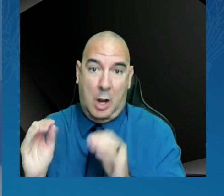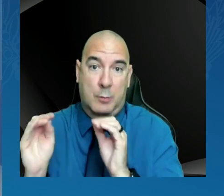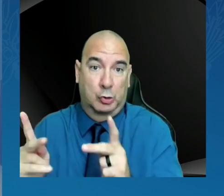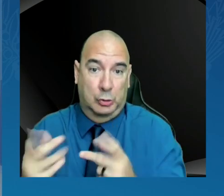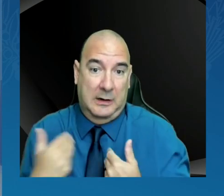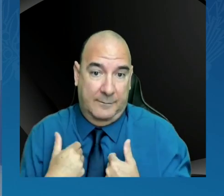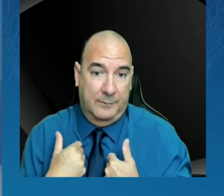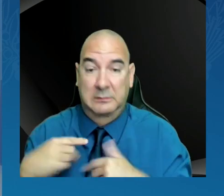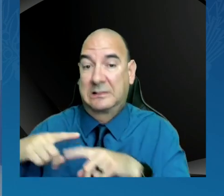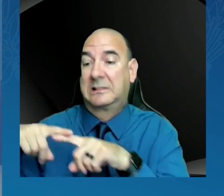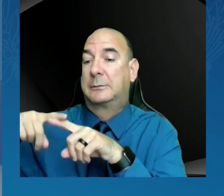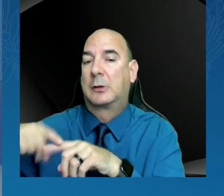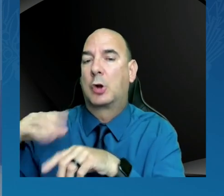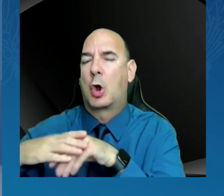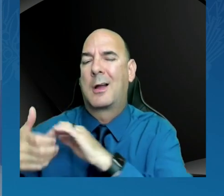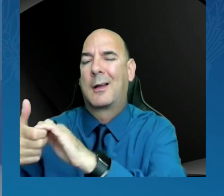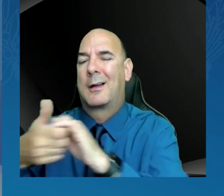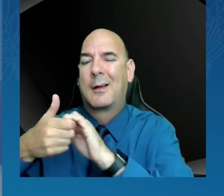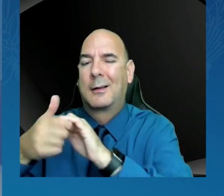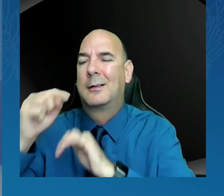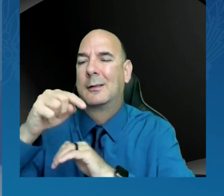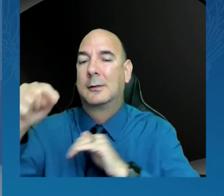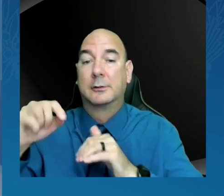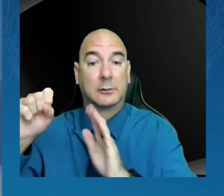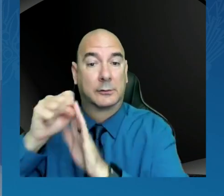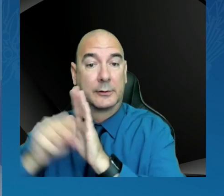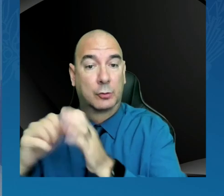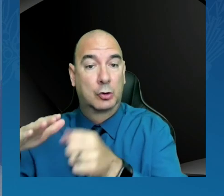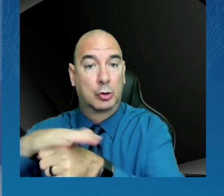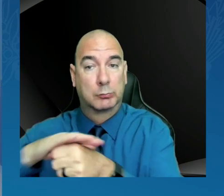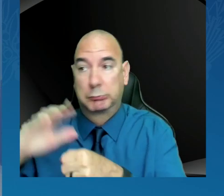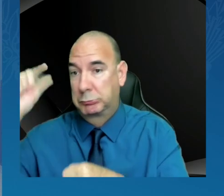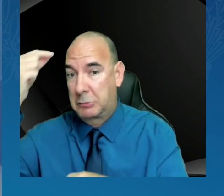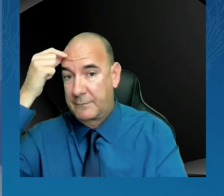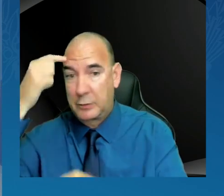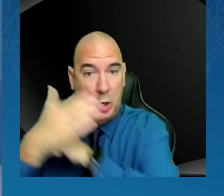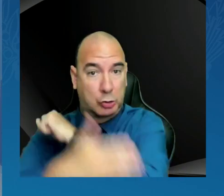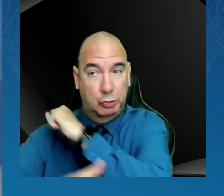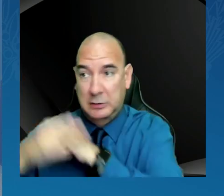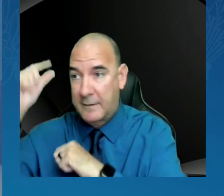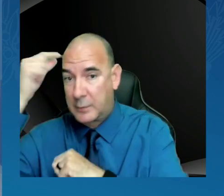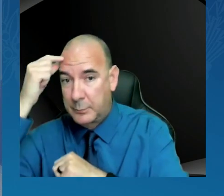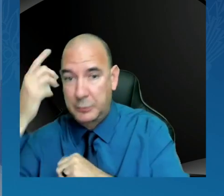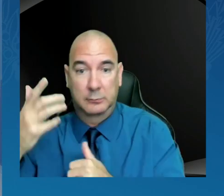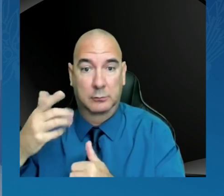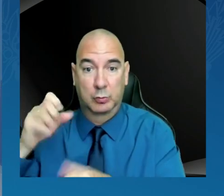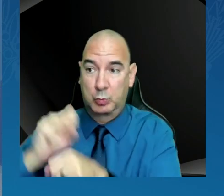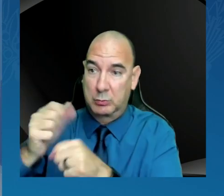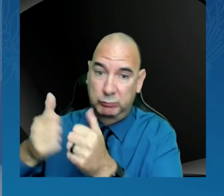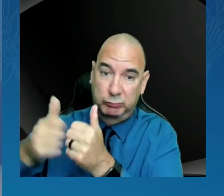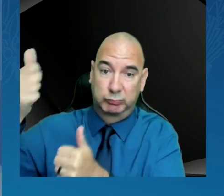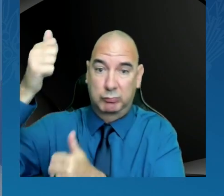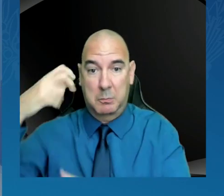and local government and county government. Employers, large and small, need to be at the table because they're the ones looking for the workers.